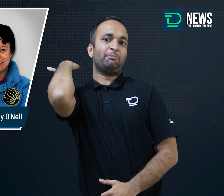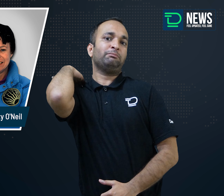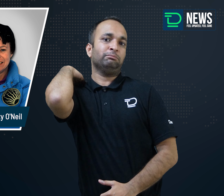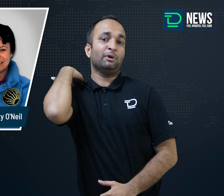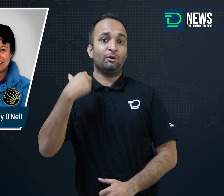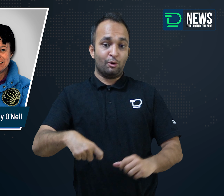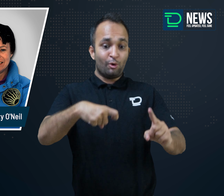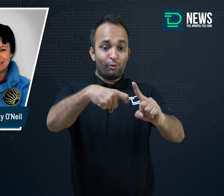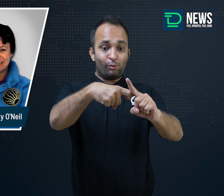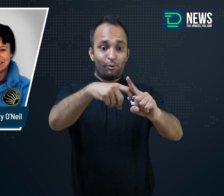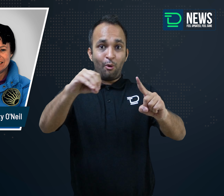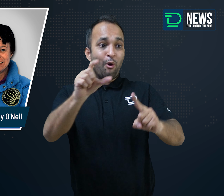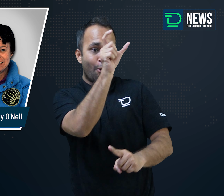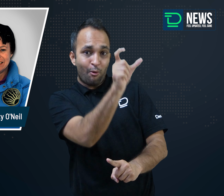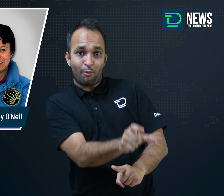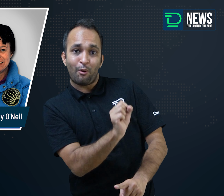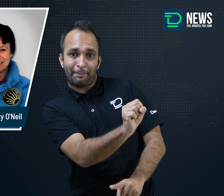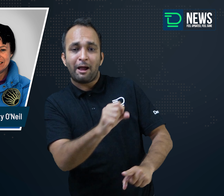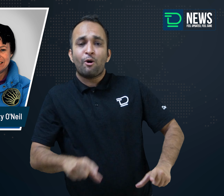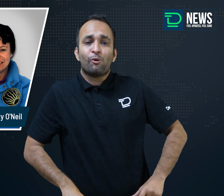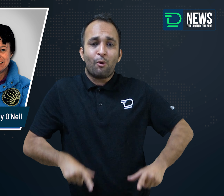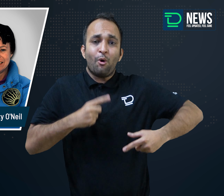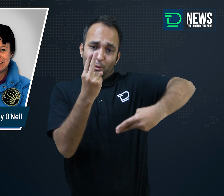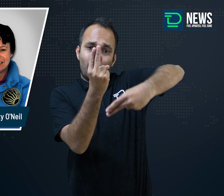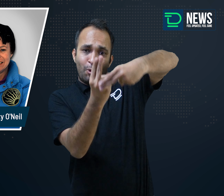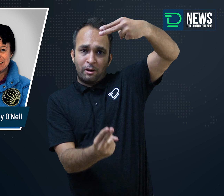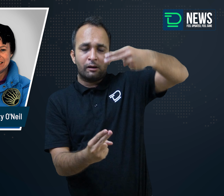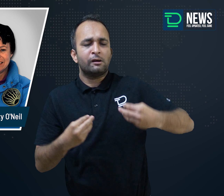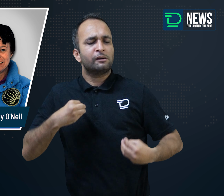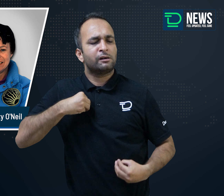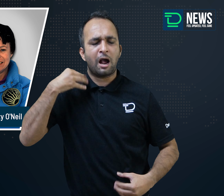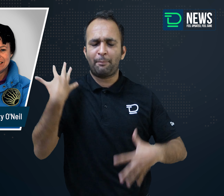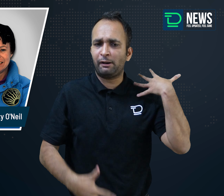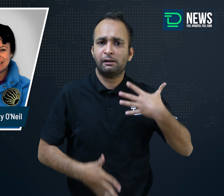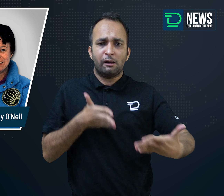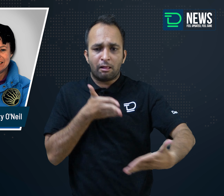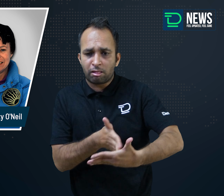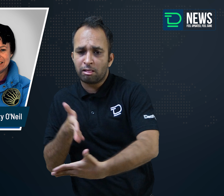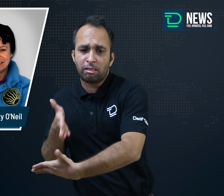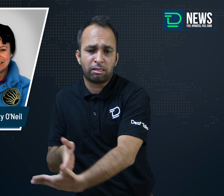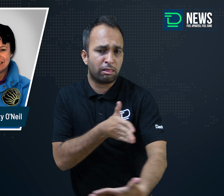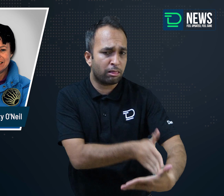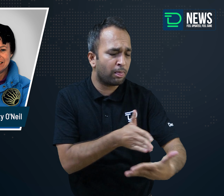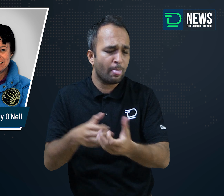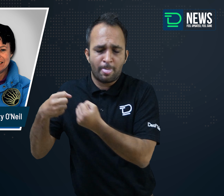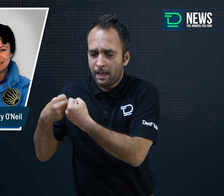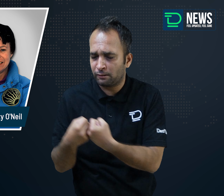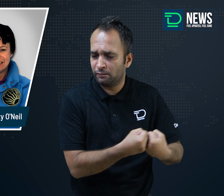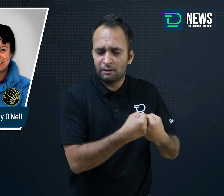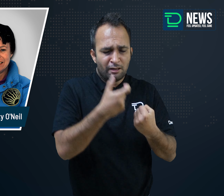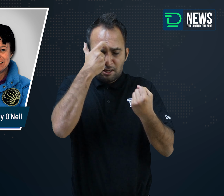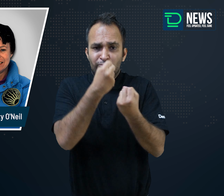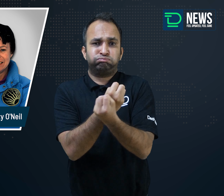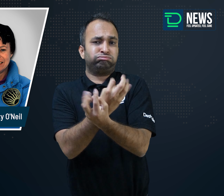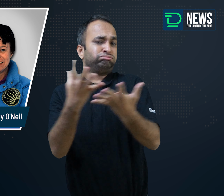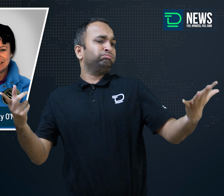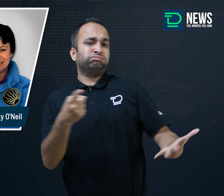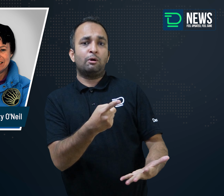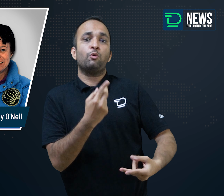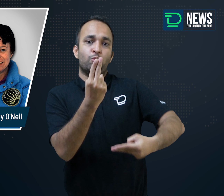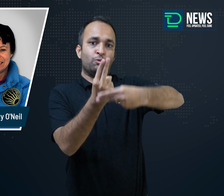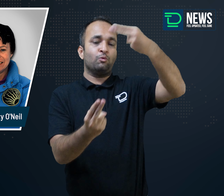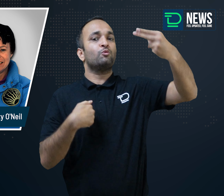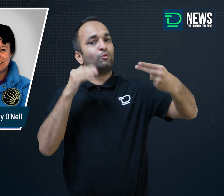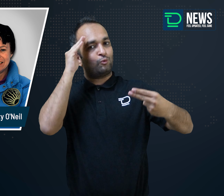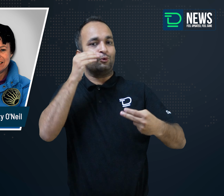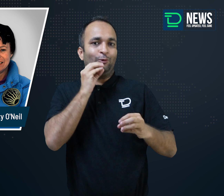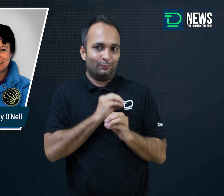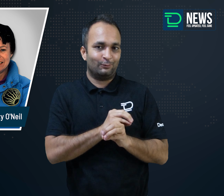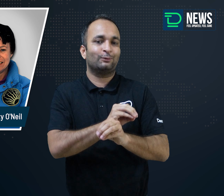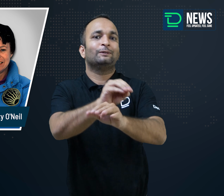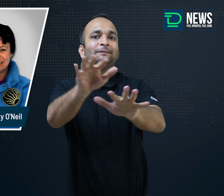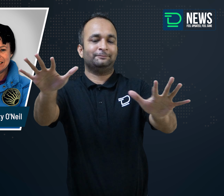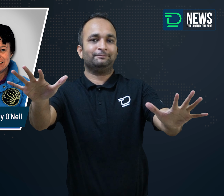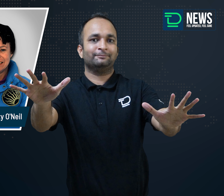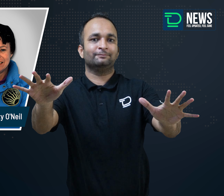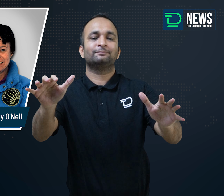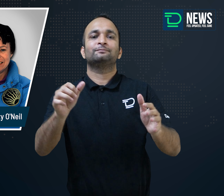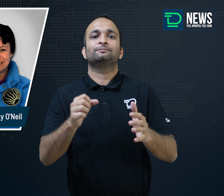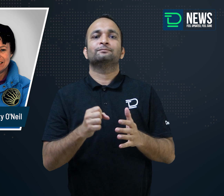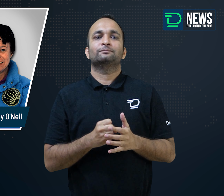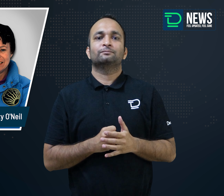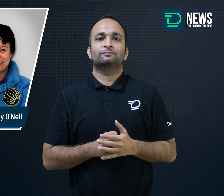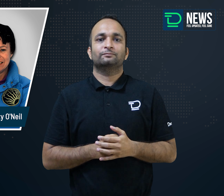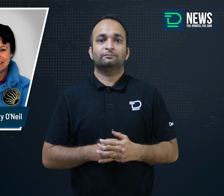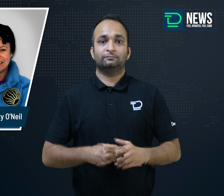Faced many hurdles during her lifetime.